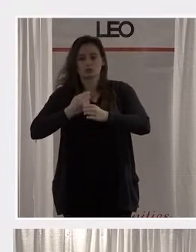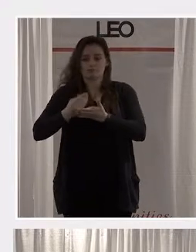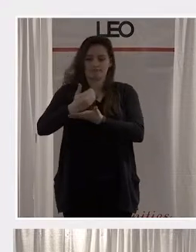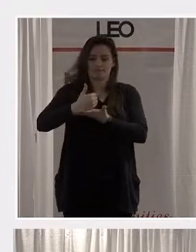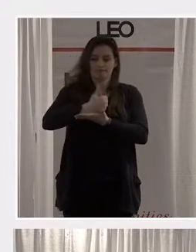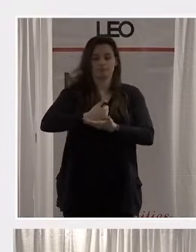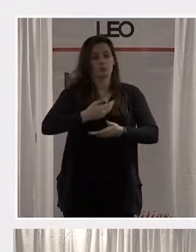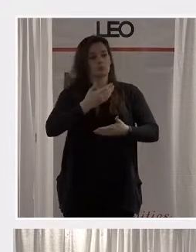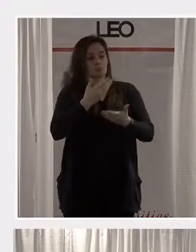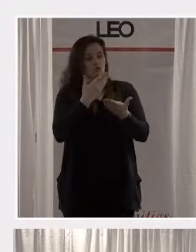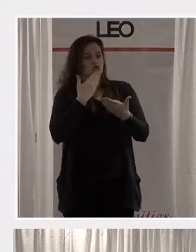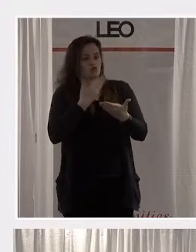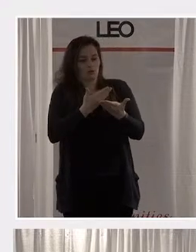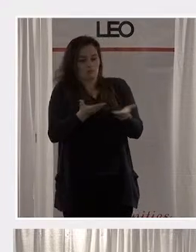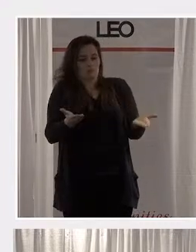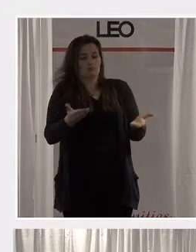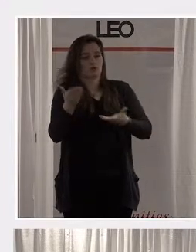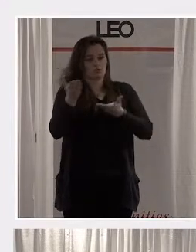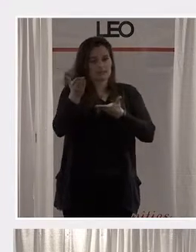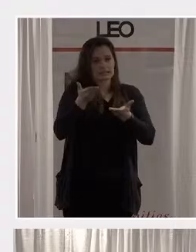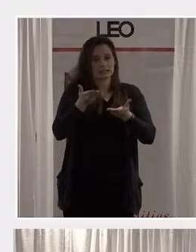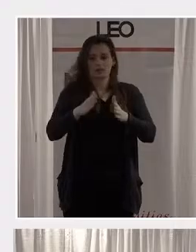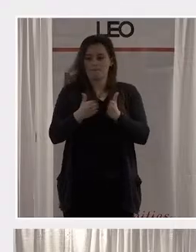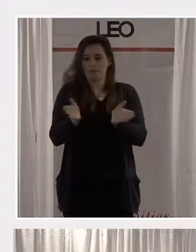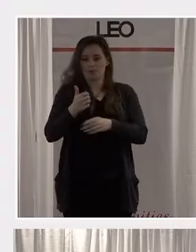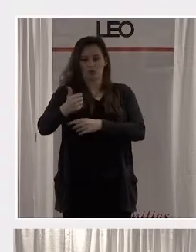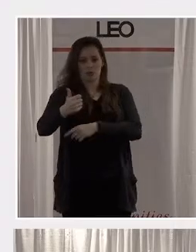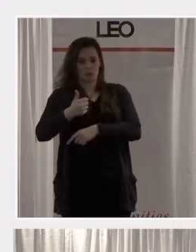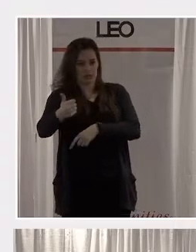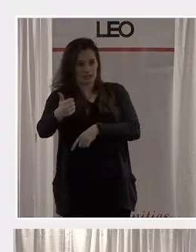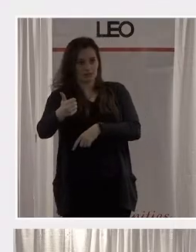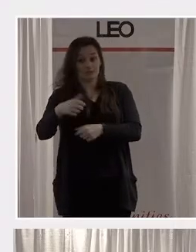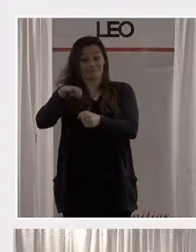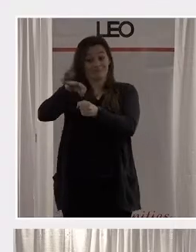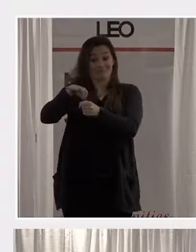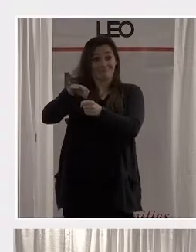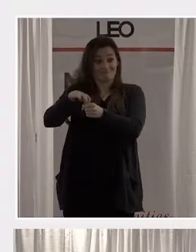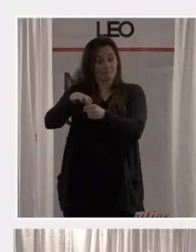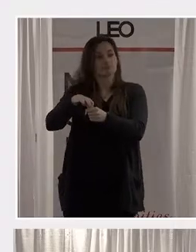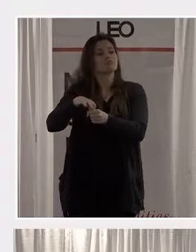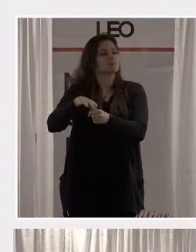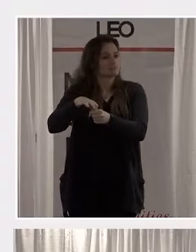PUBLIC TRANSPORTATION, THE DEMOCRATIC ENGAGEMENT,